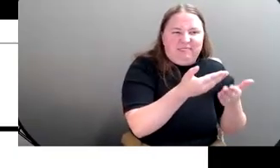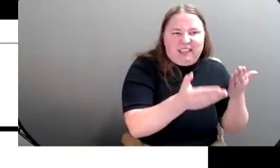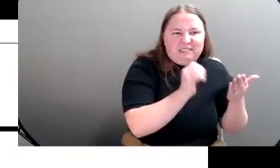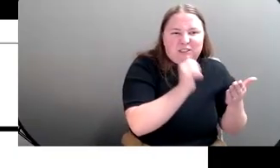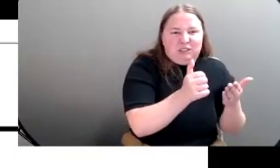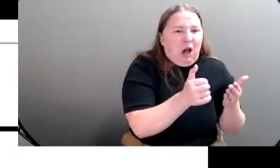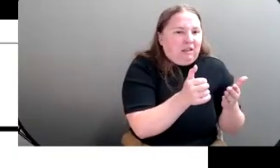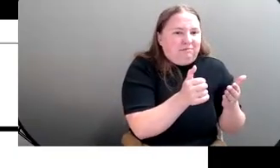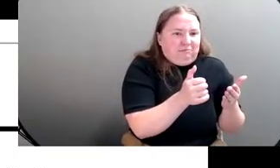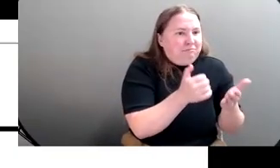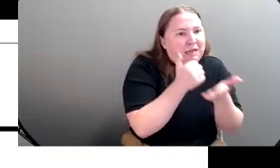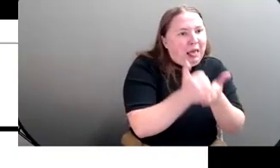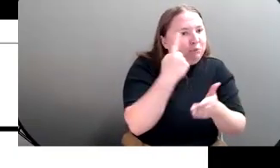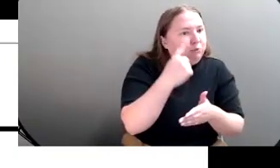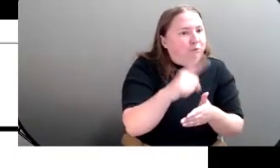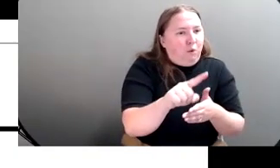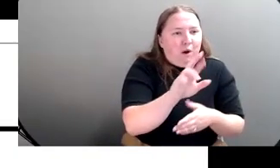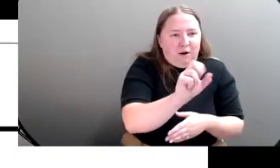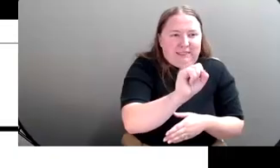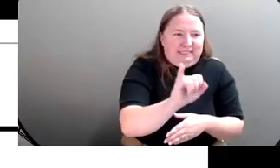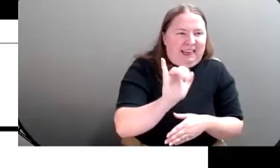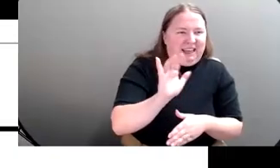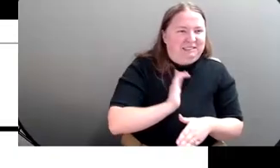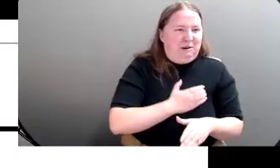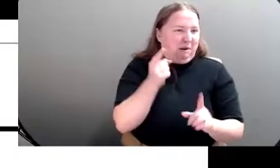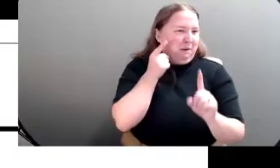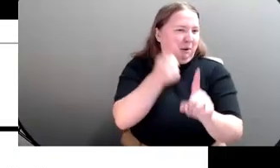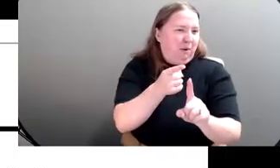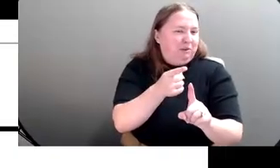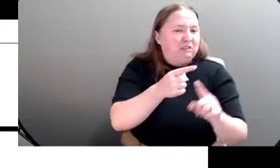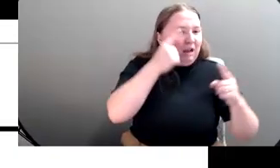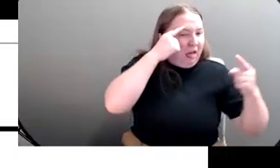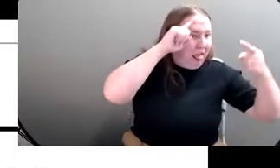aren't going to get us anywhere in RSI, that's kind of our goal. So you're not spinning your wheels doing all these other things